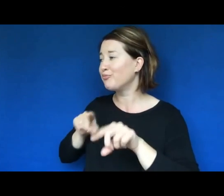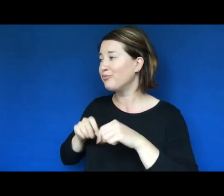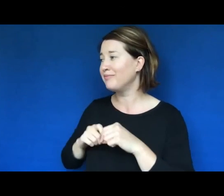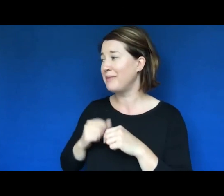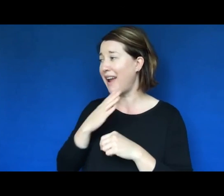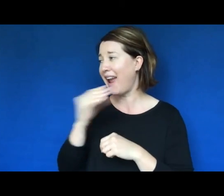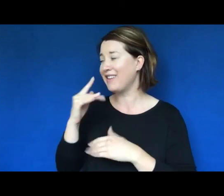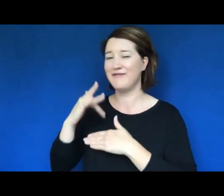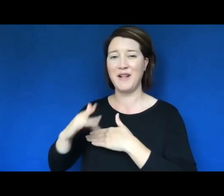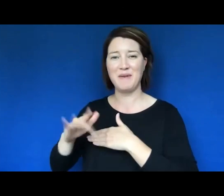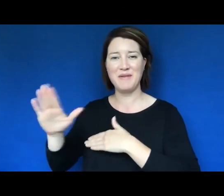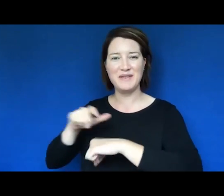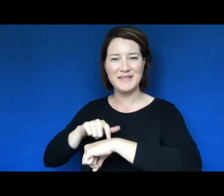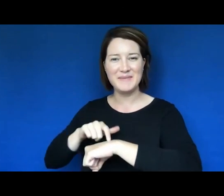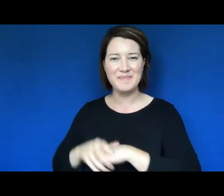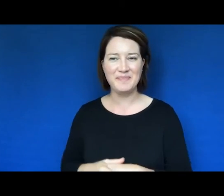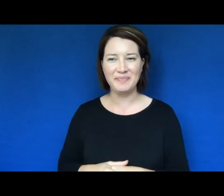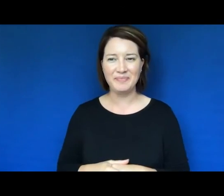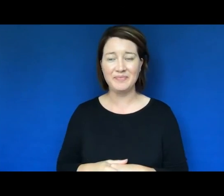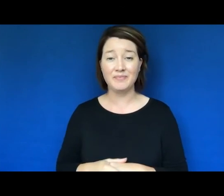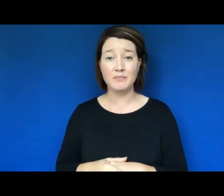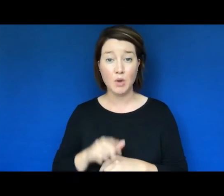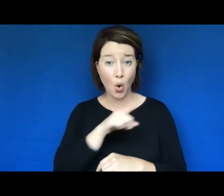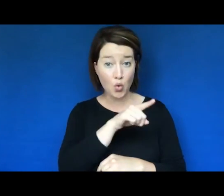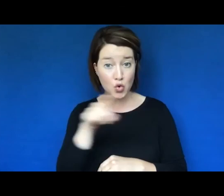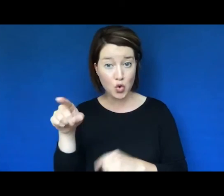I'd like to invite our audience to join us next week.